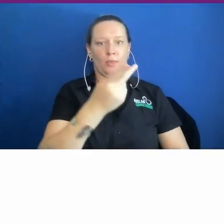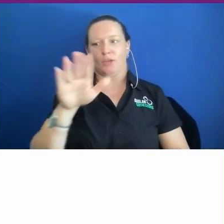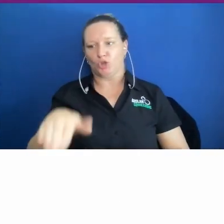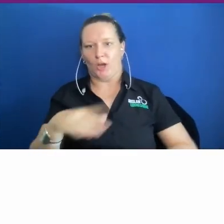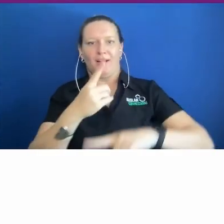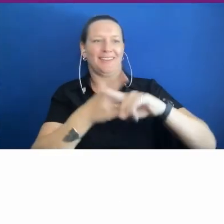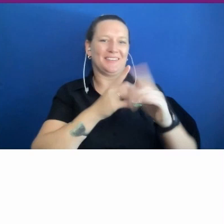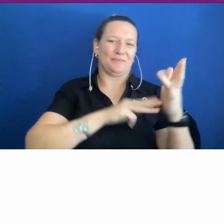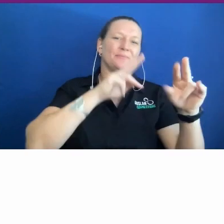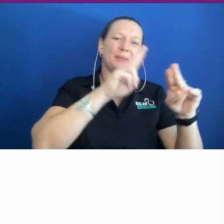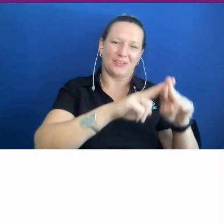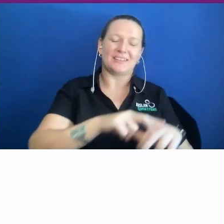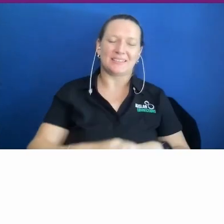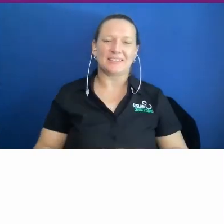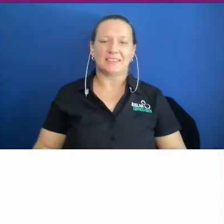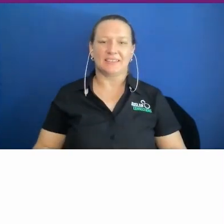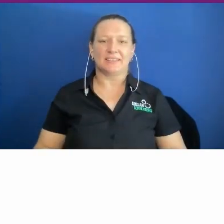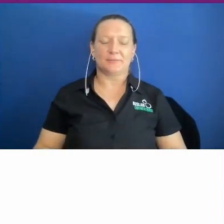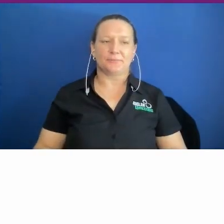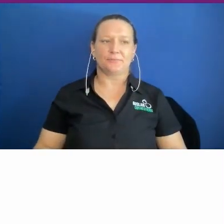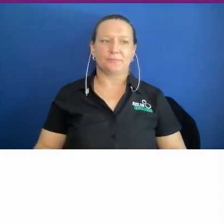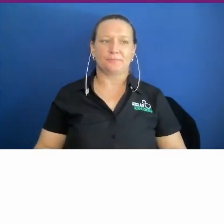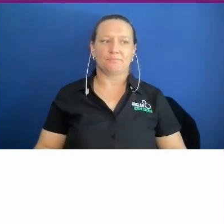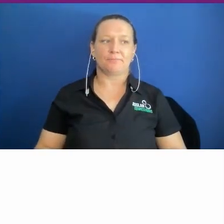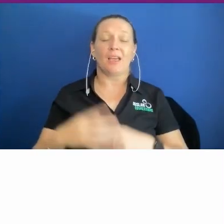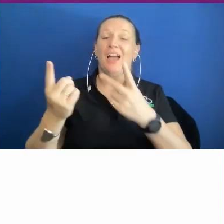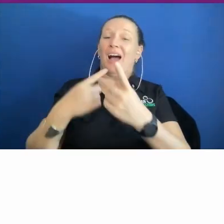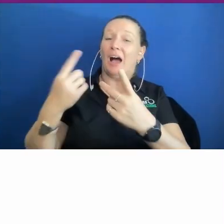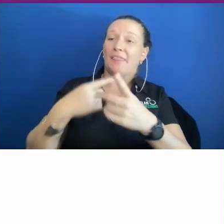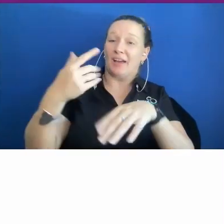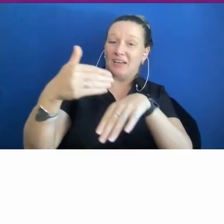But amongst the other conditions, our group has studied, we've studied a number of genes